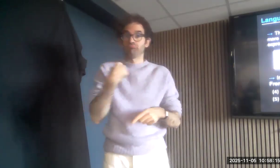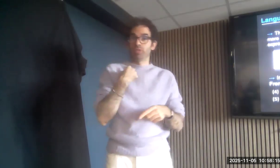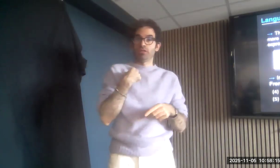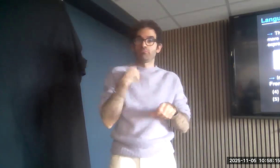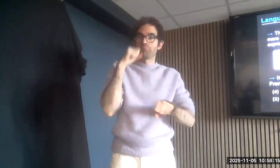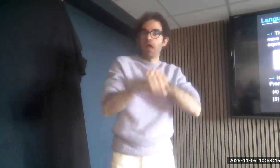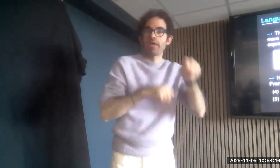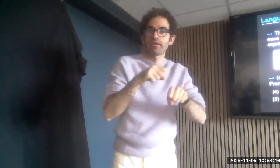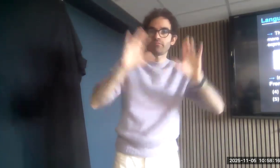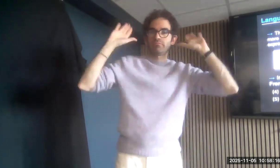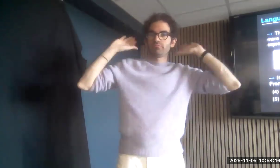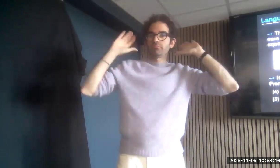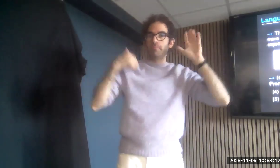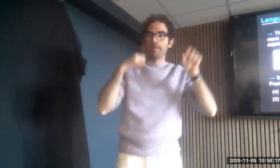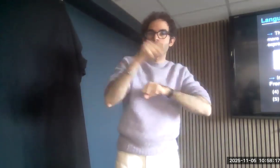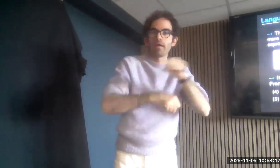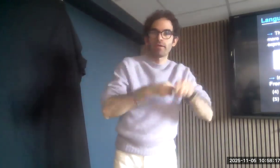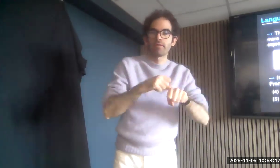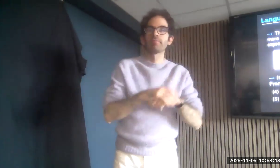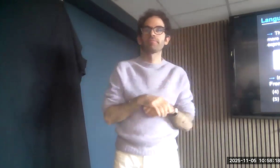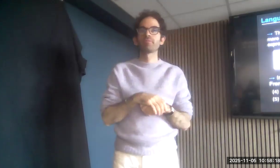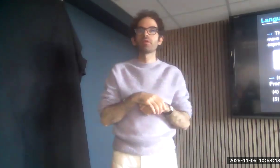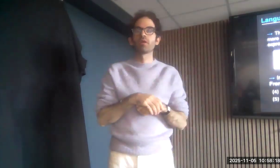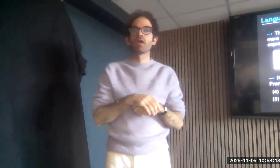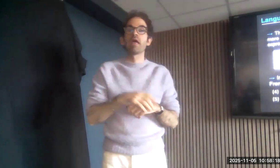But we would not use this in LSF. We would just say 'I BIKE'.